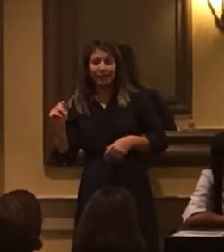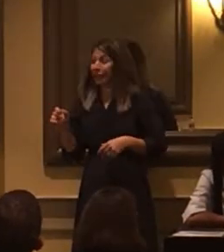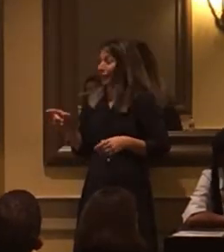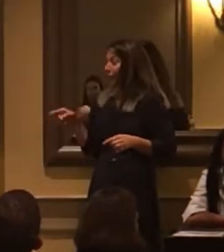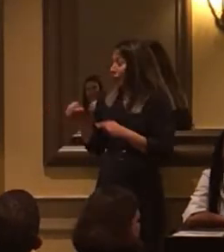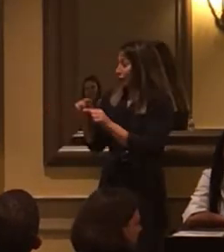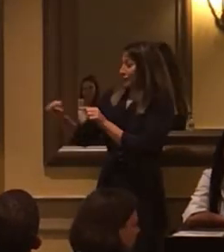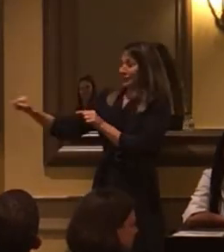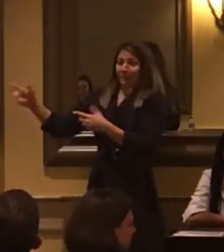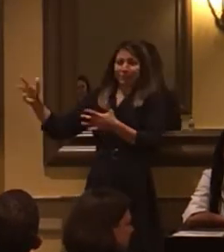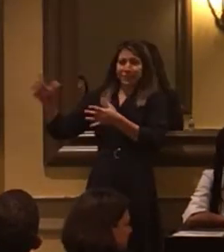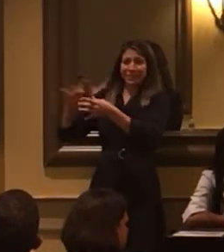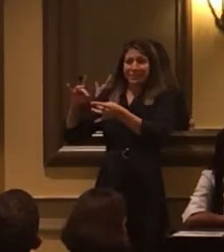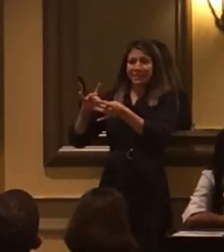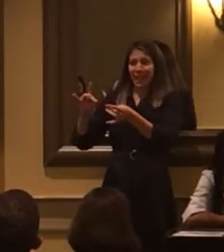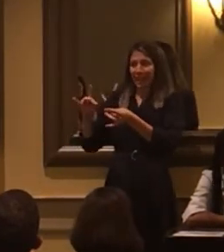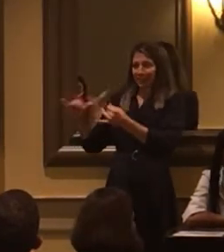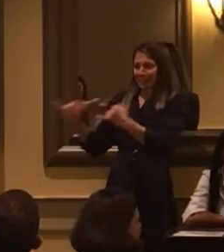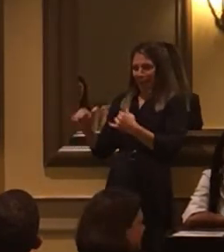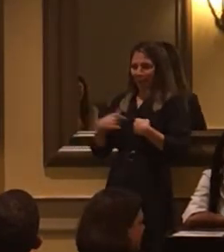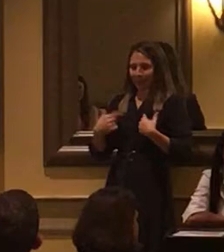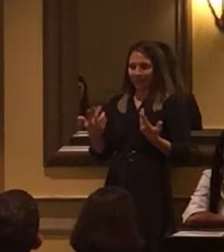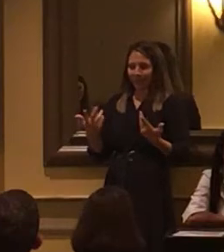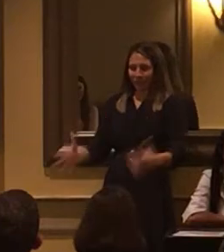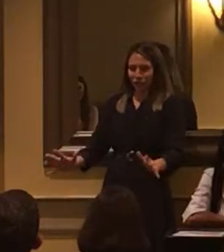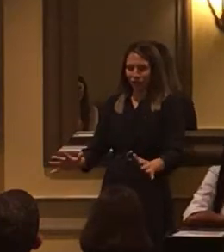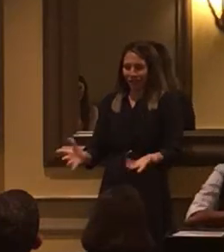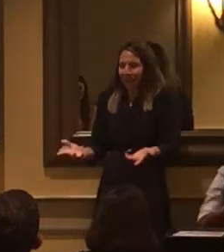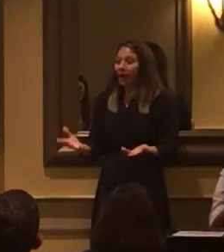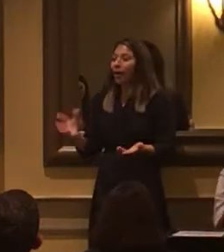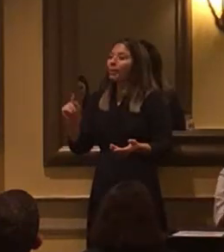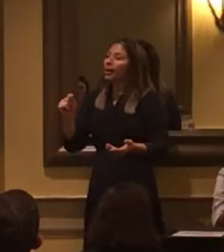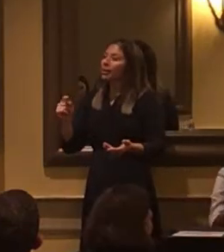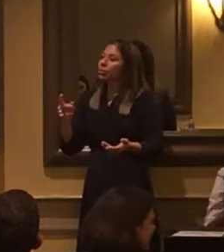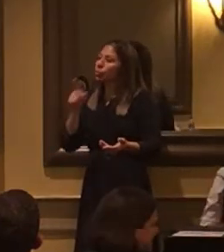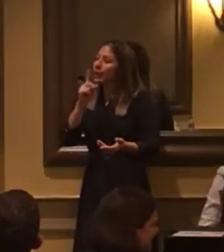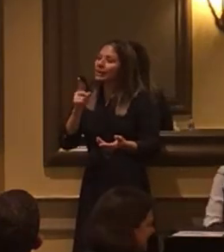And I was just gonna say, stand up for yourself.